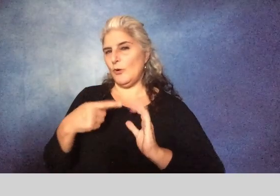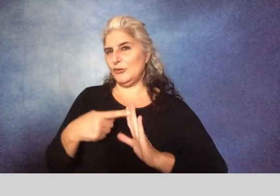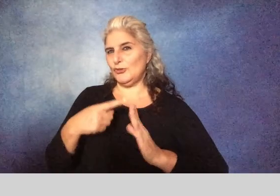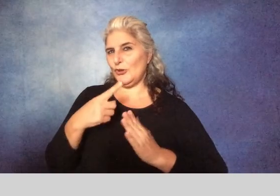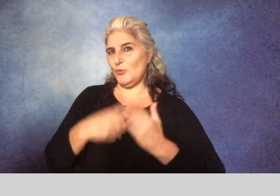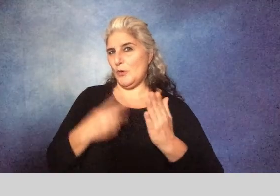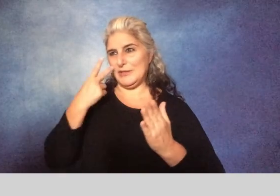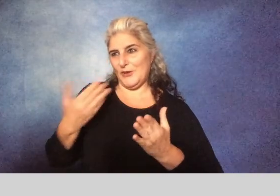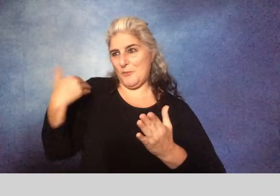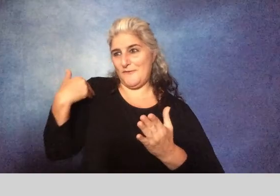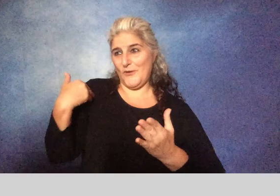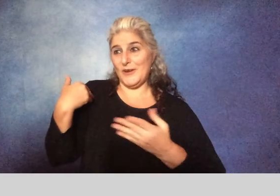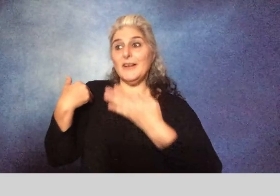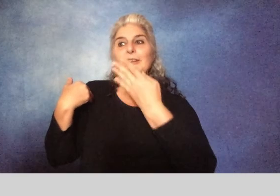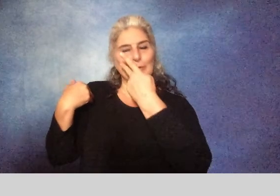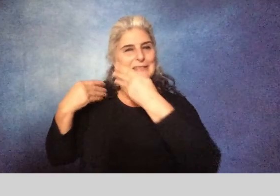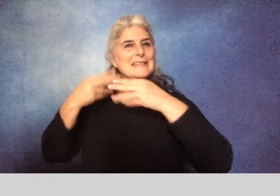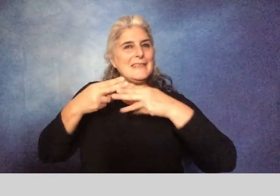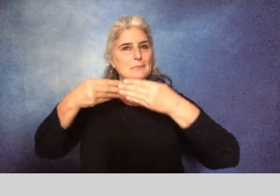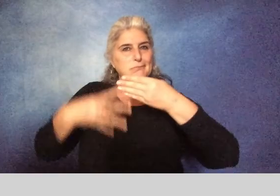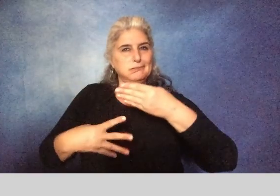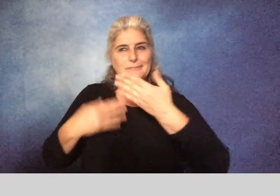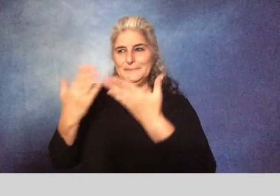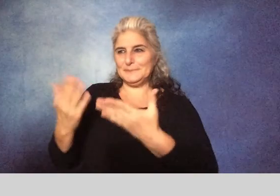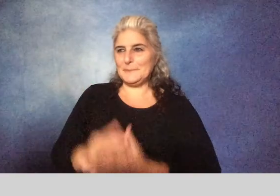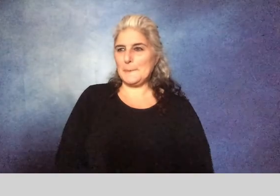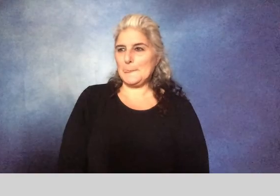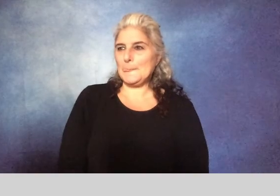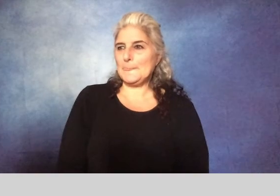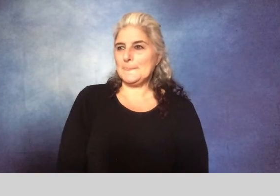You can see the White Stripes, Nao and Solange all on that list.